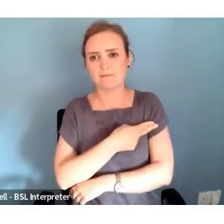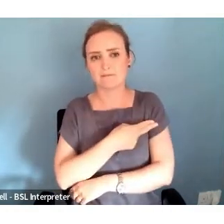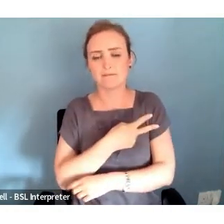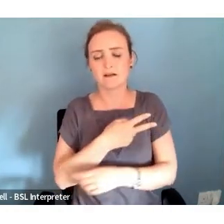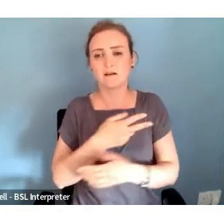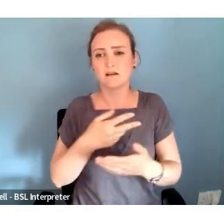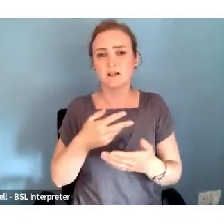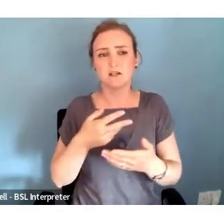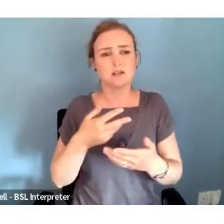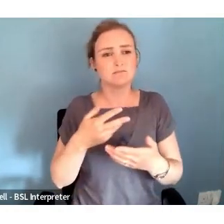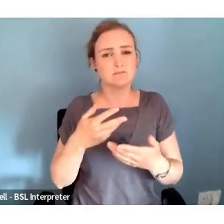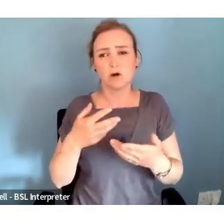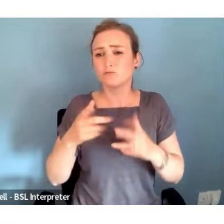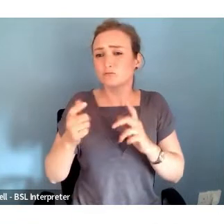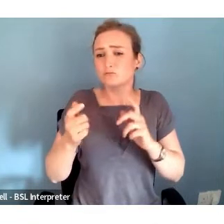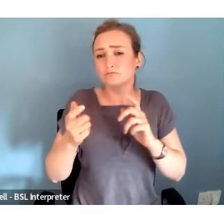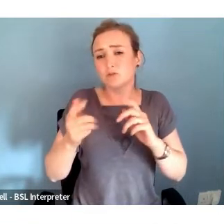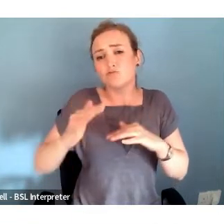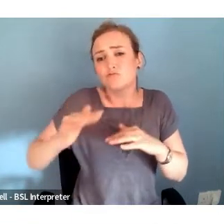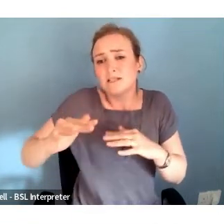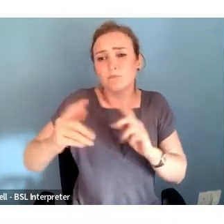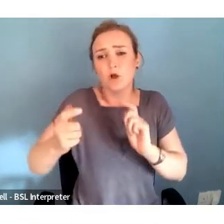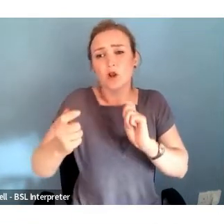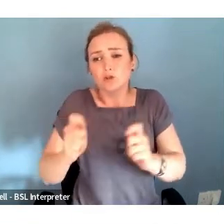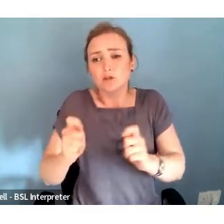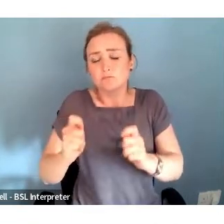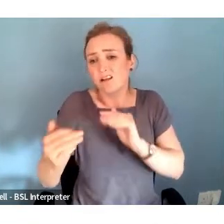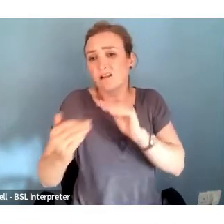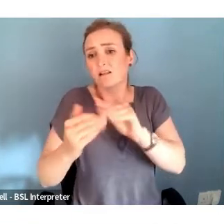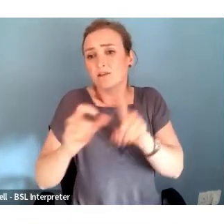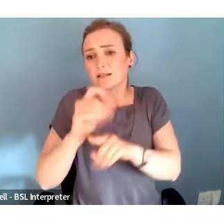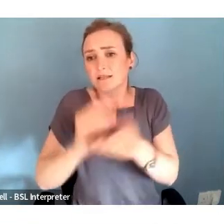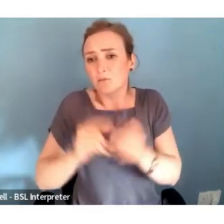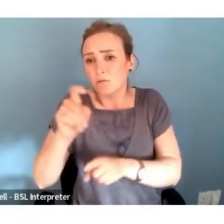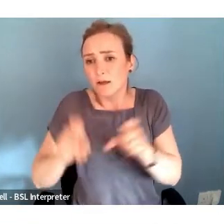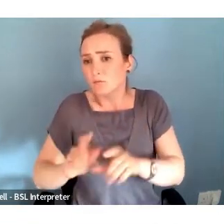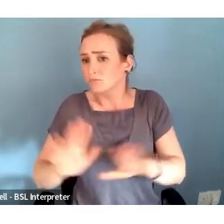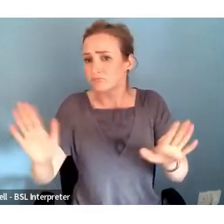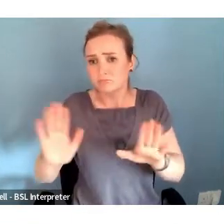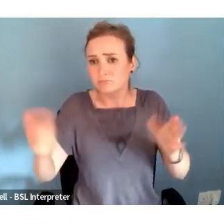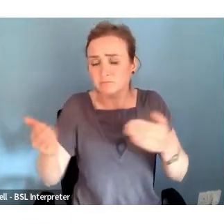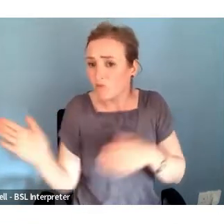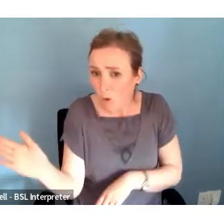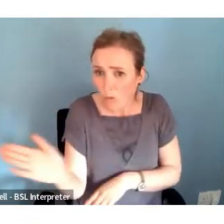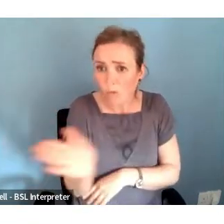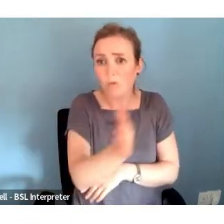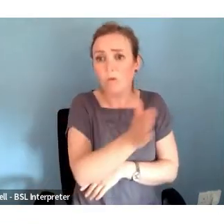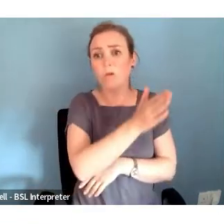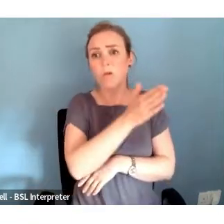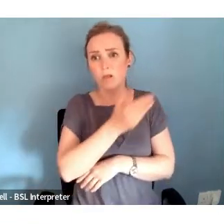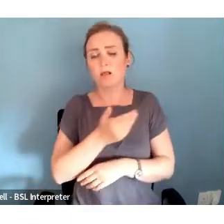for disabled candidates which I think it was seen prior to the pandemic. But, actually, if the role allows it,